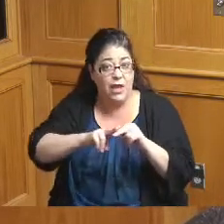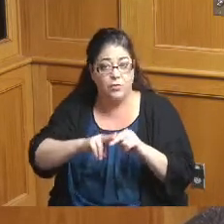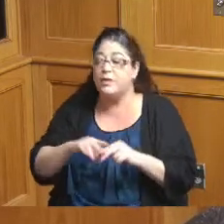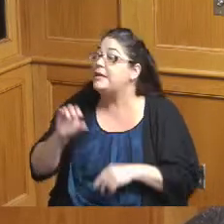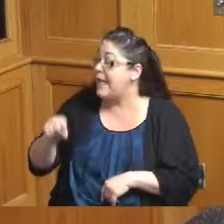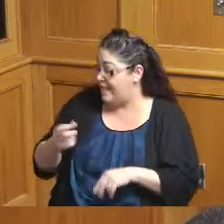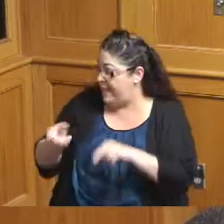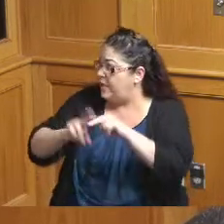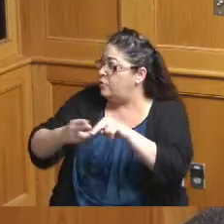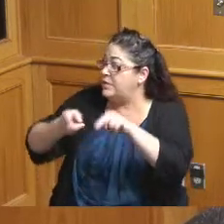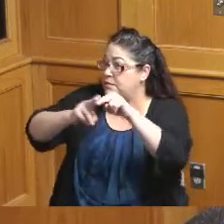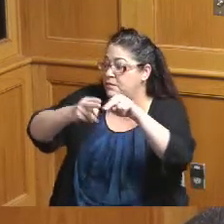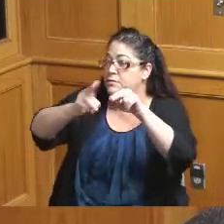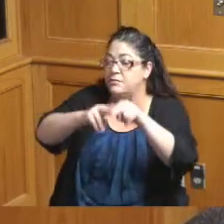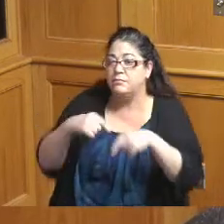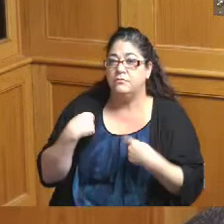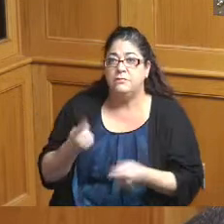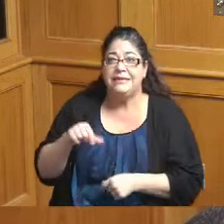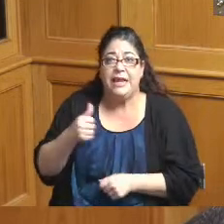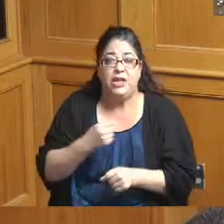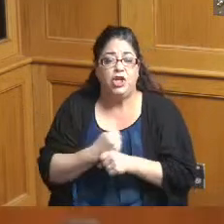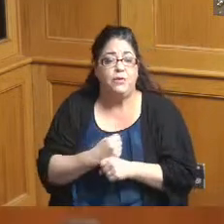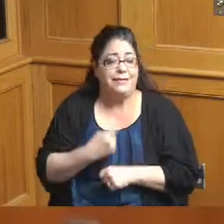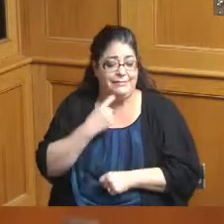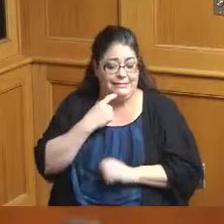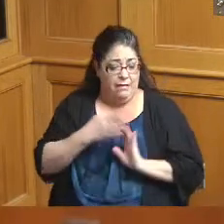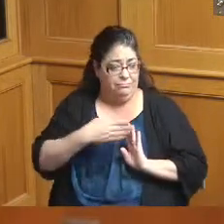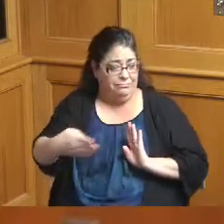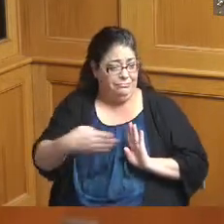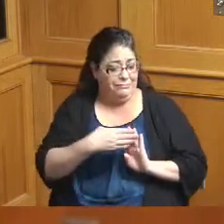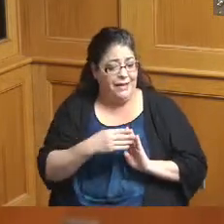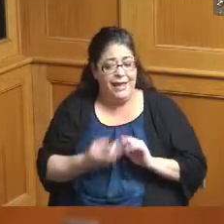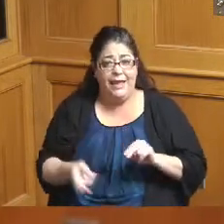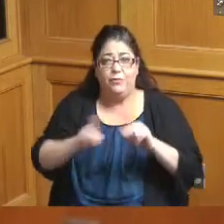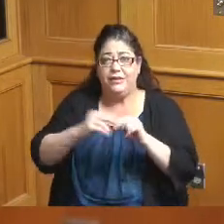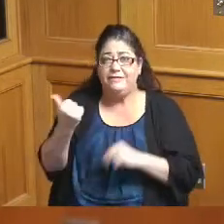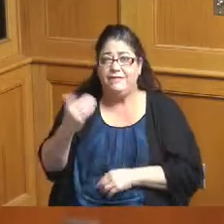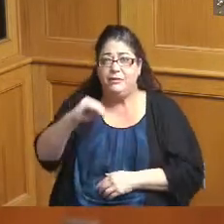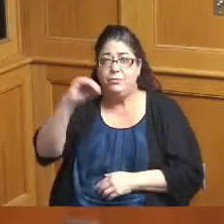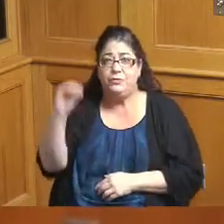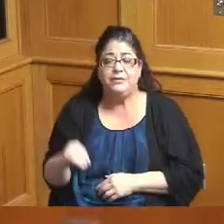increases that over the last 10 years I would say that we've probably increased 15 percent and part